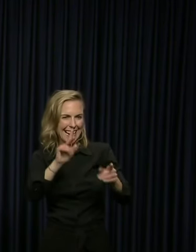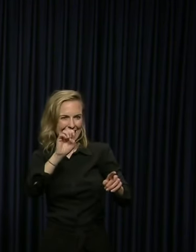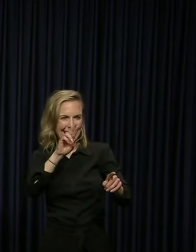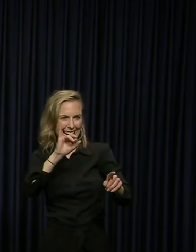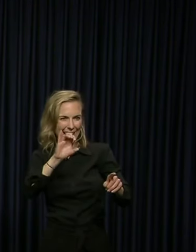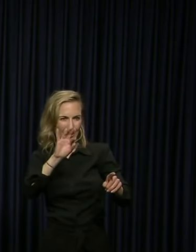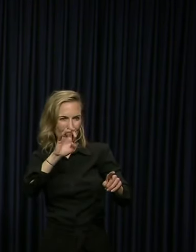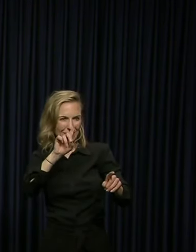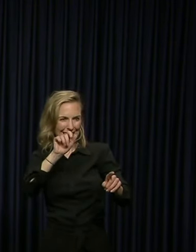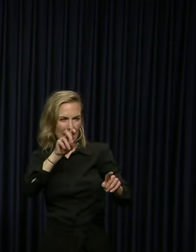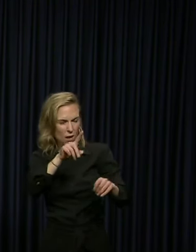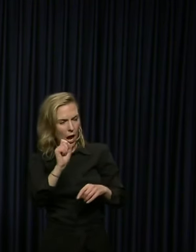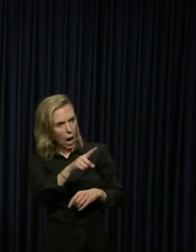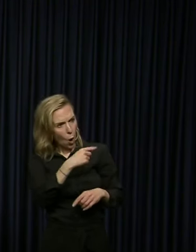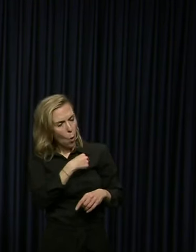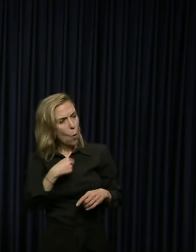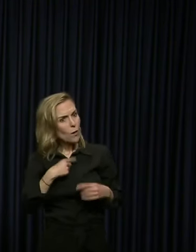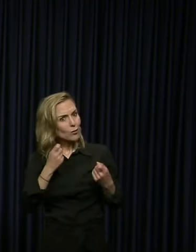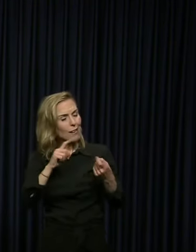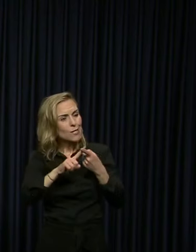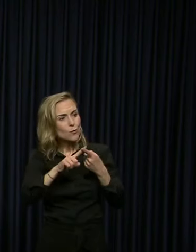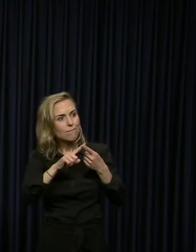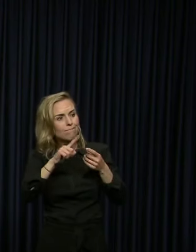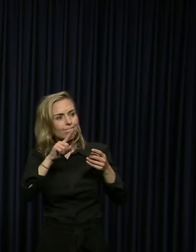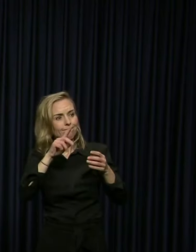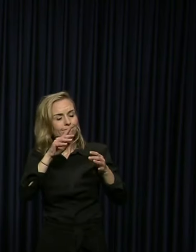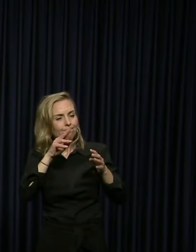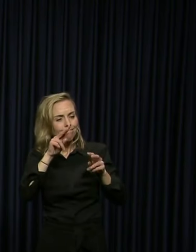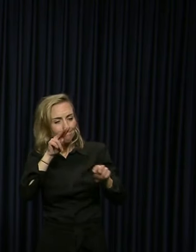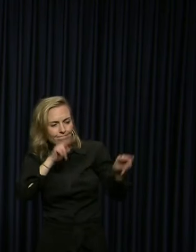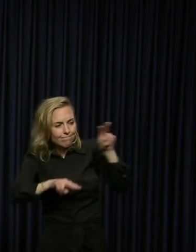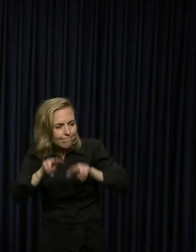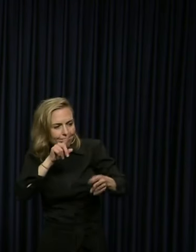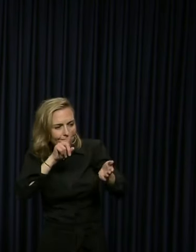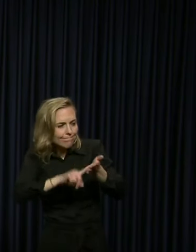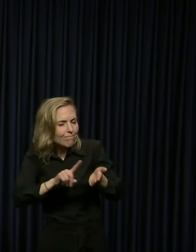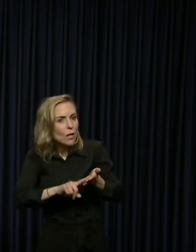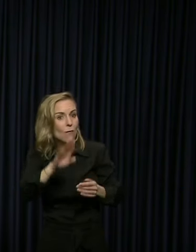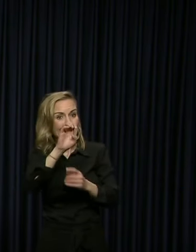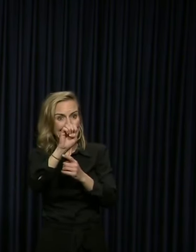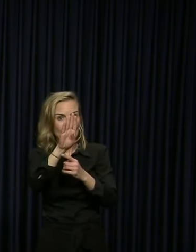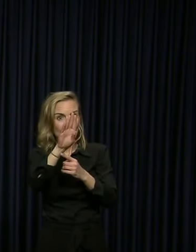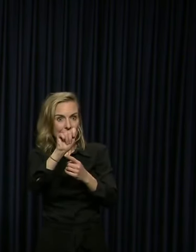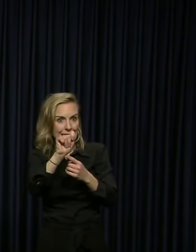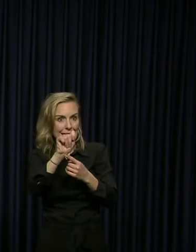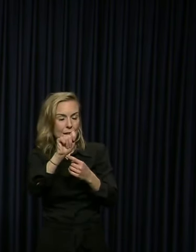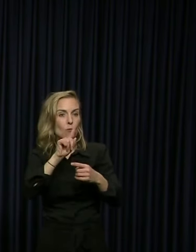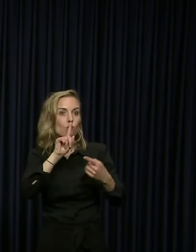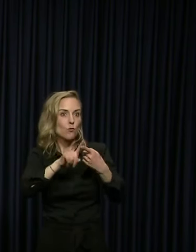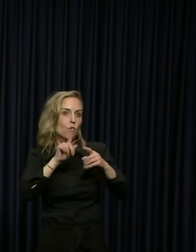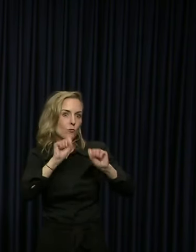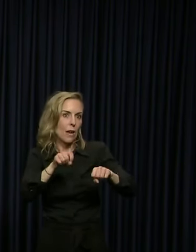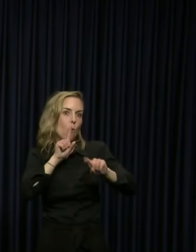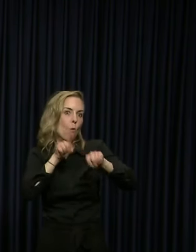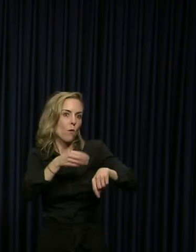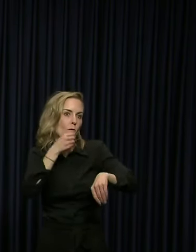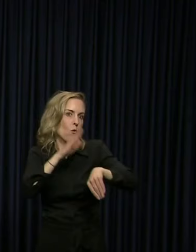[NOT AUDIBLE] SHE WANTS TO GET IT DELIVERED BUT SHE IS NOT ABLE TO USE ANYTHING --